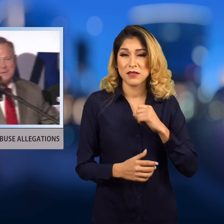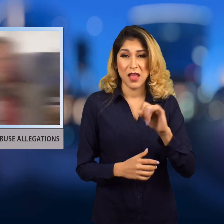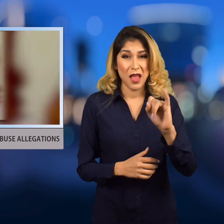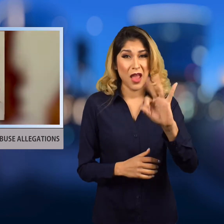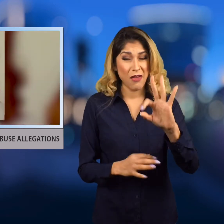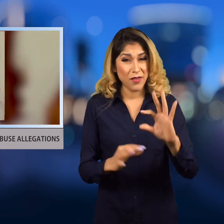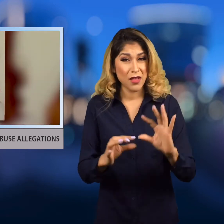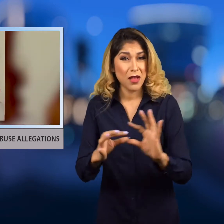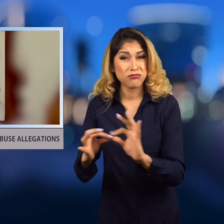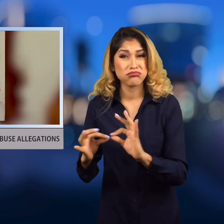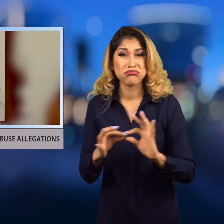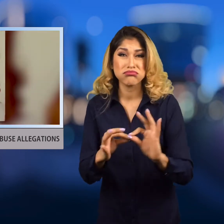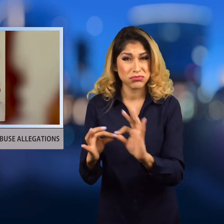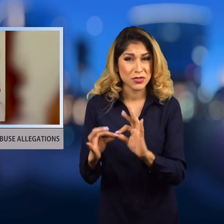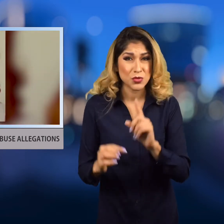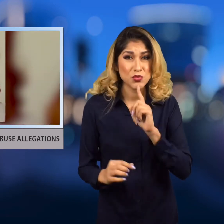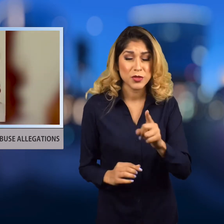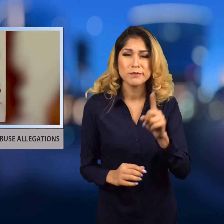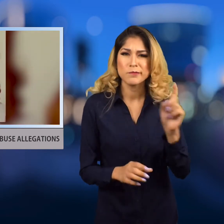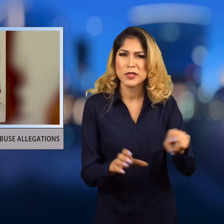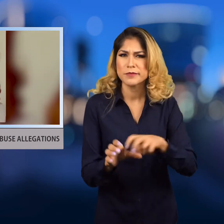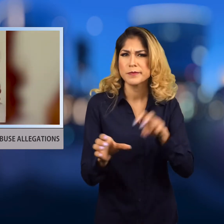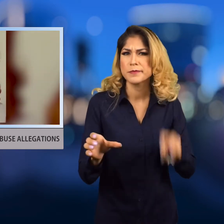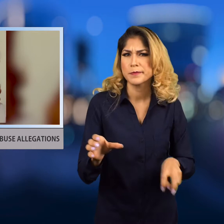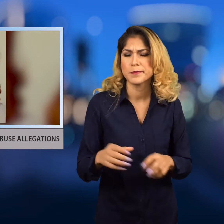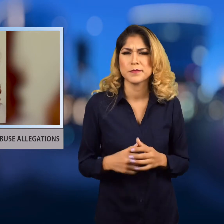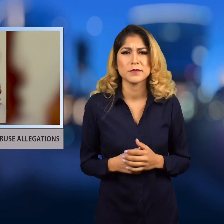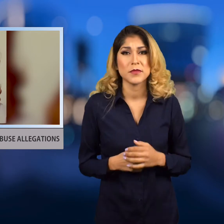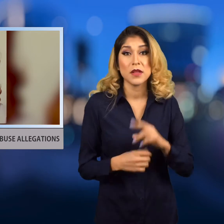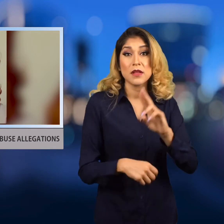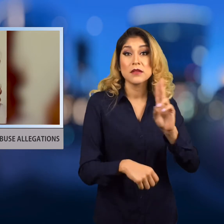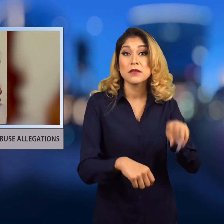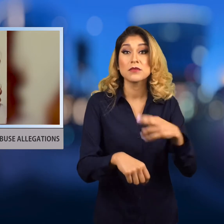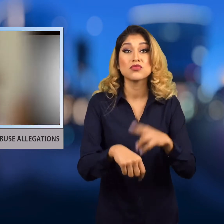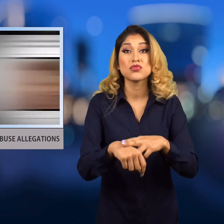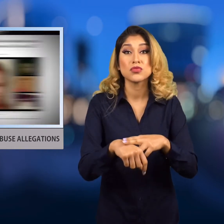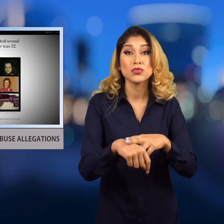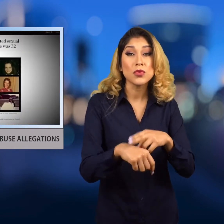allegations are true. And the National Republican